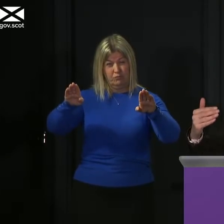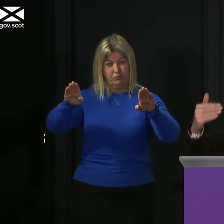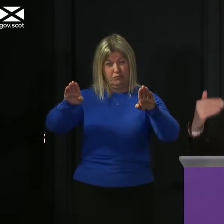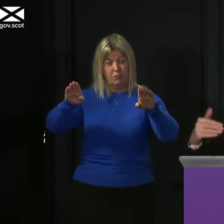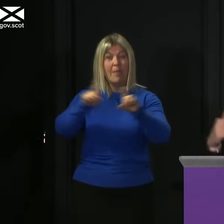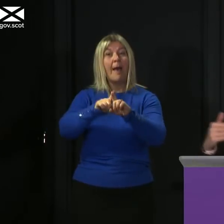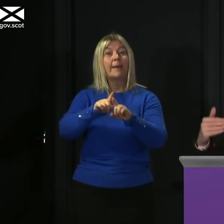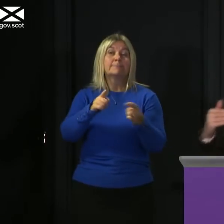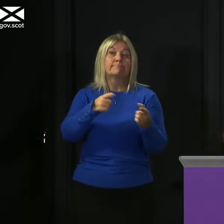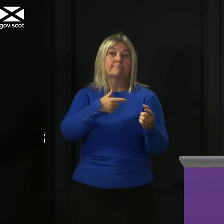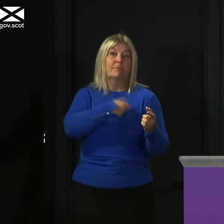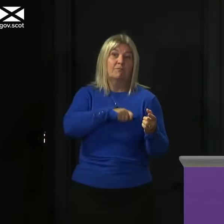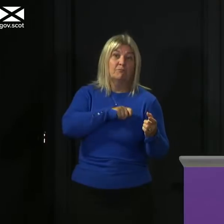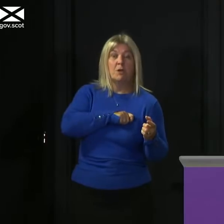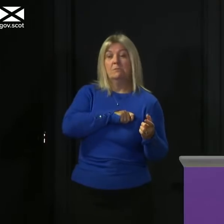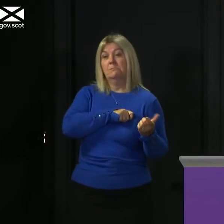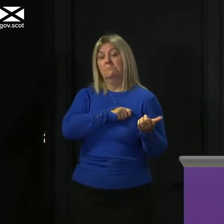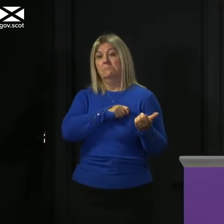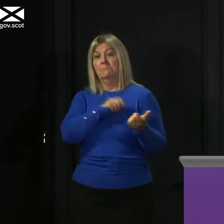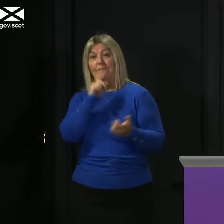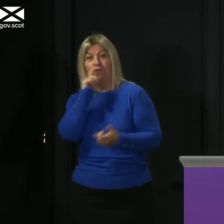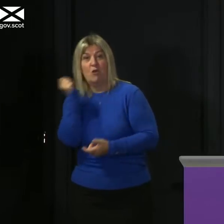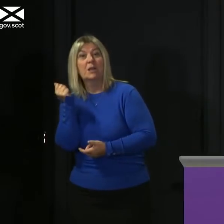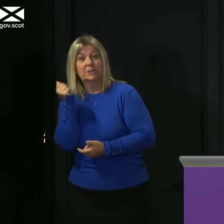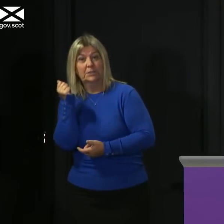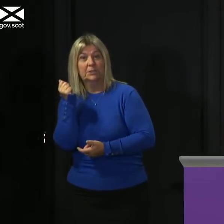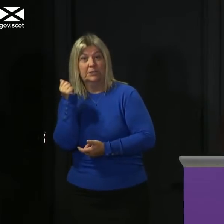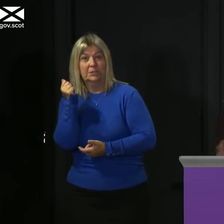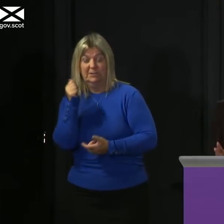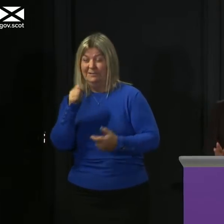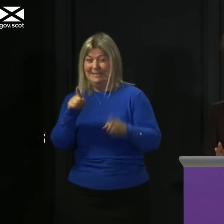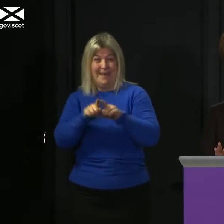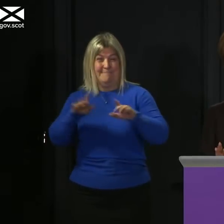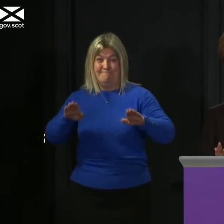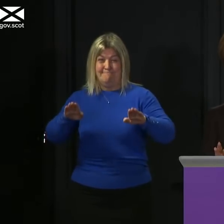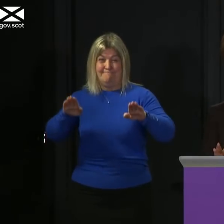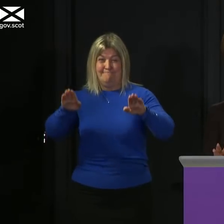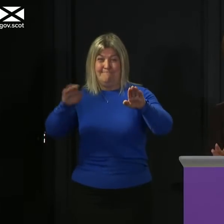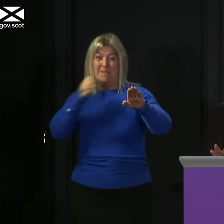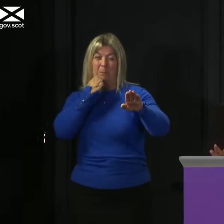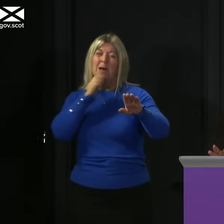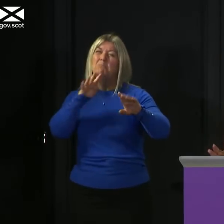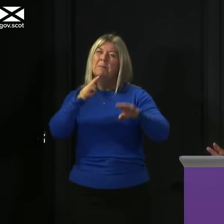but maybe about four weeks behind them. And so if you look at what has happened in France and Spain,